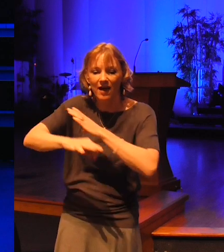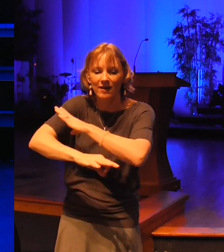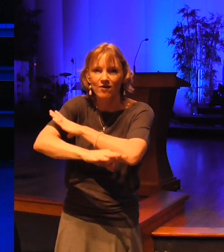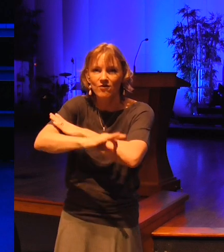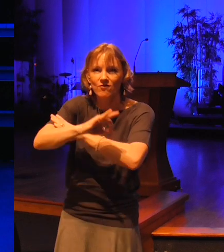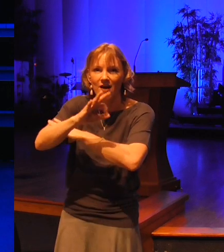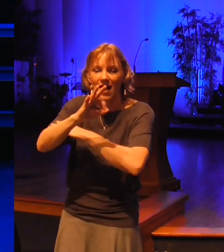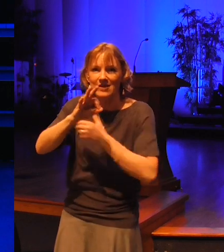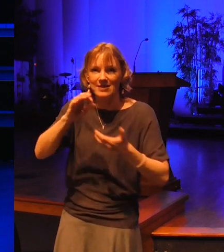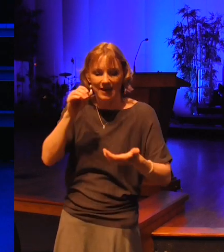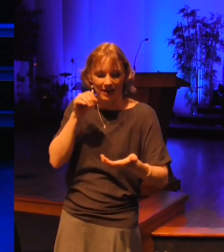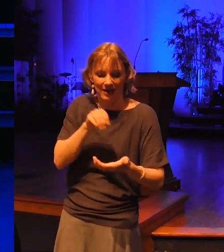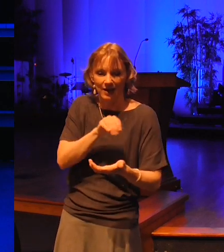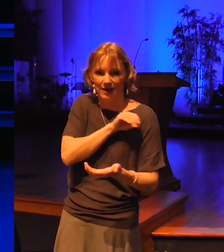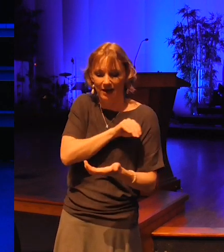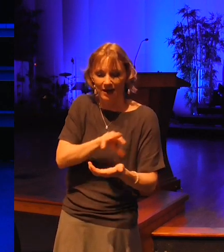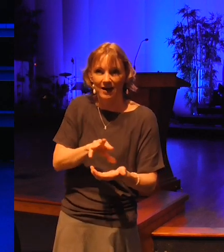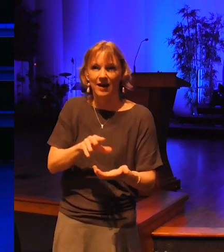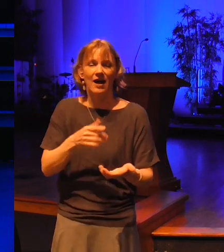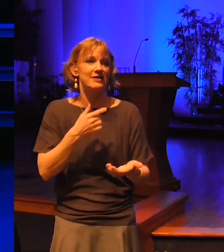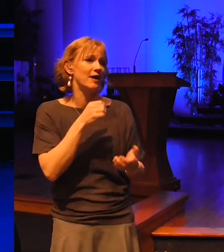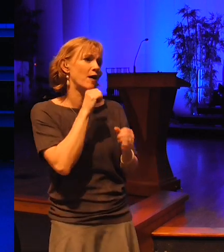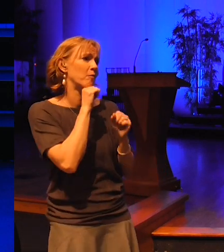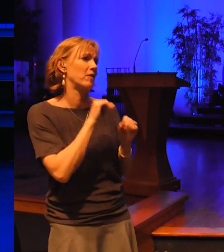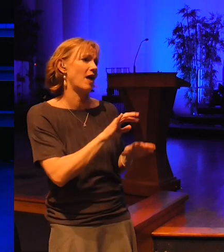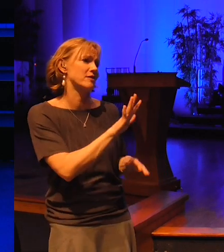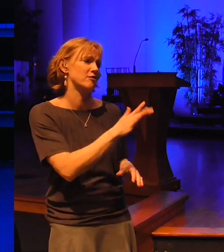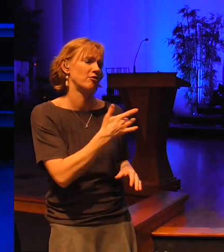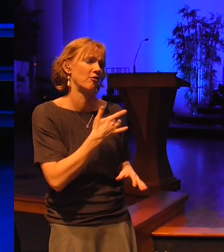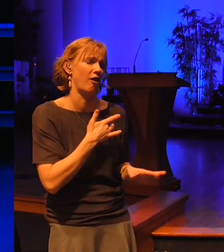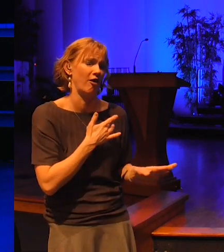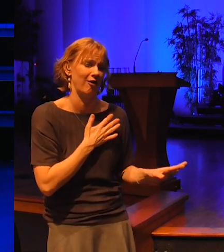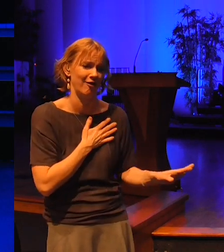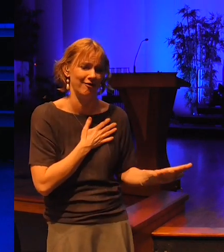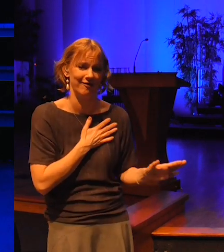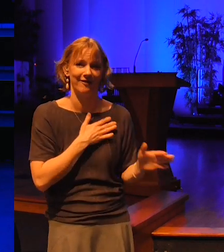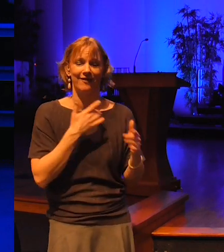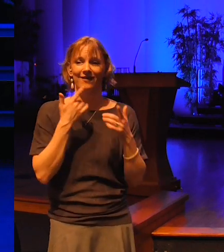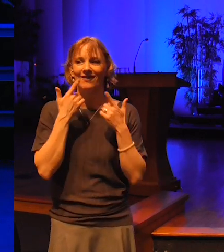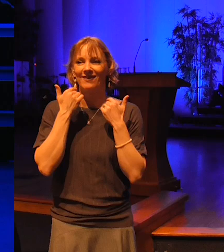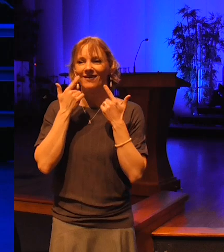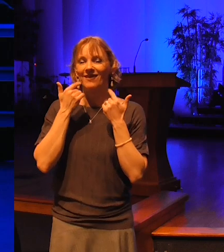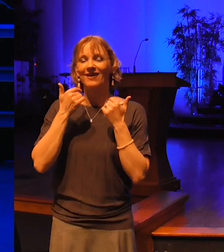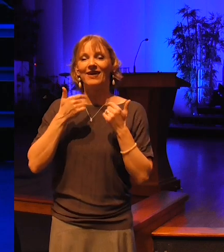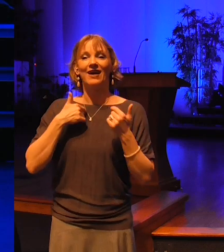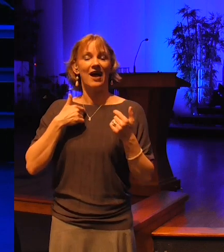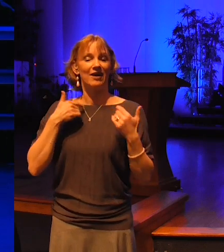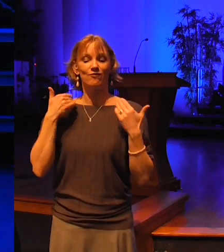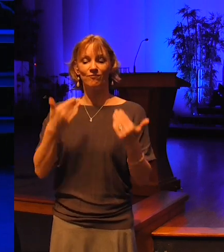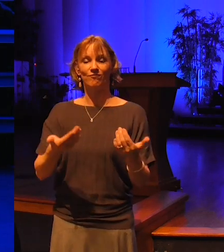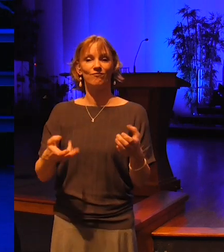and I said ' Bless your heart and I got on the plane and although I haven't fully